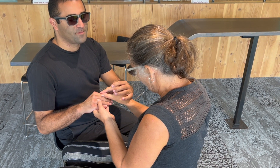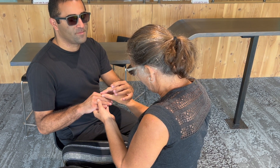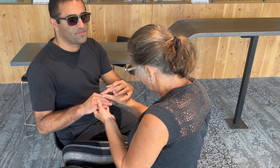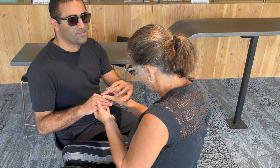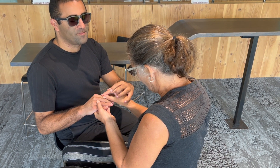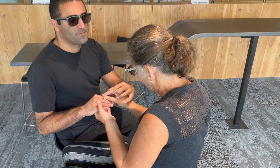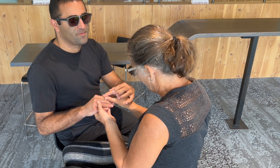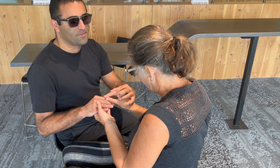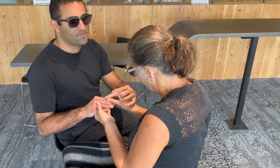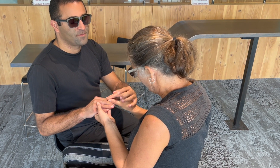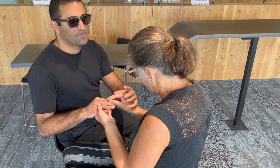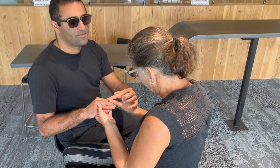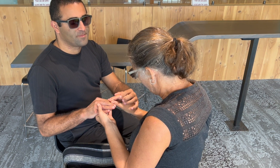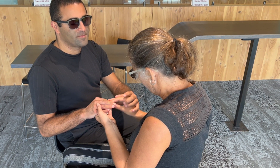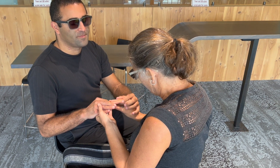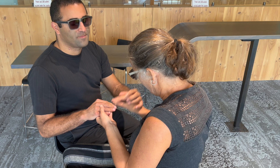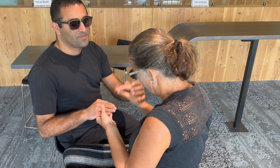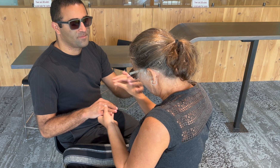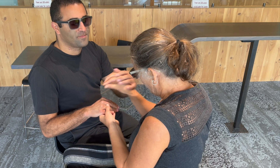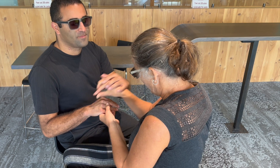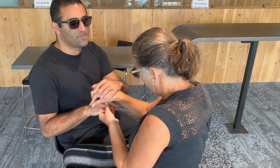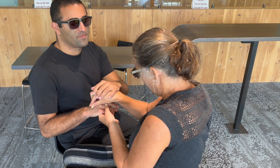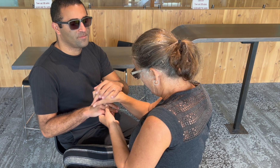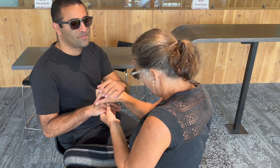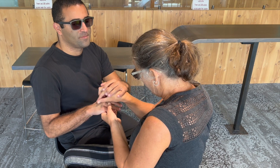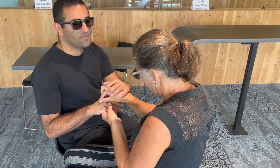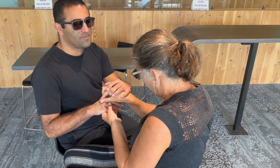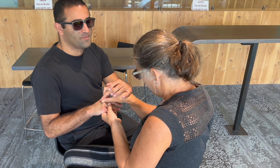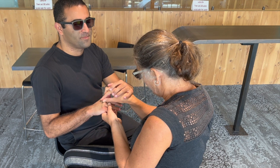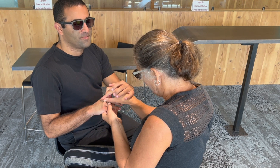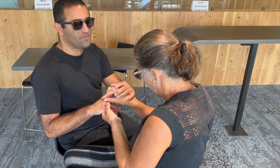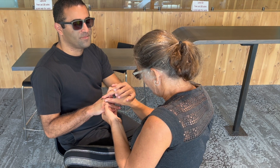we felt the tactile ridges that lined the shell.